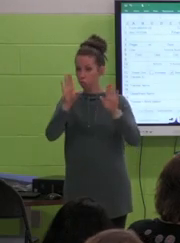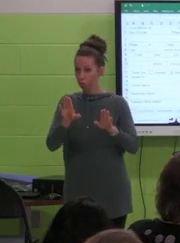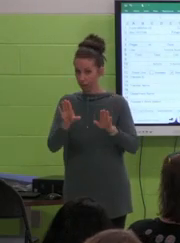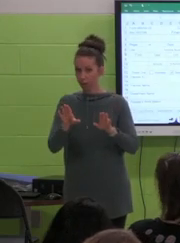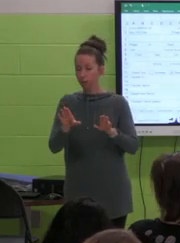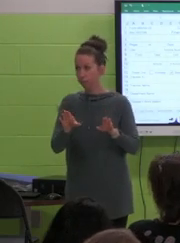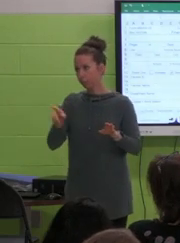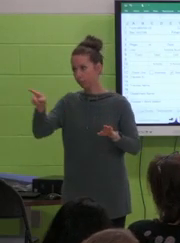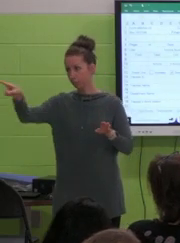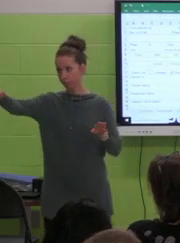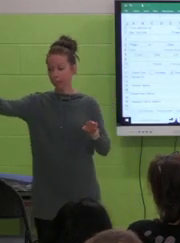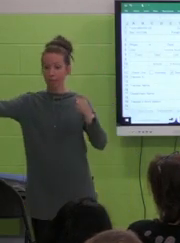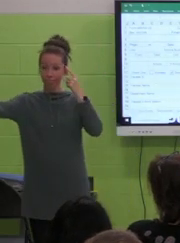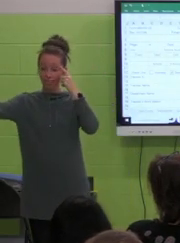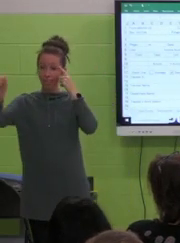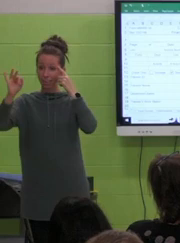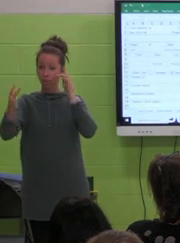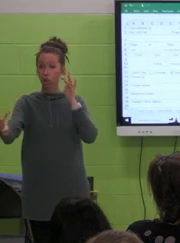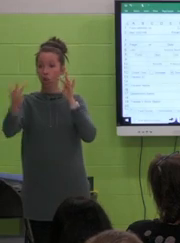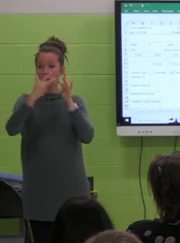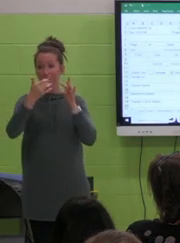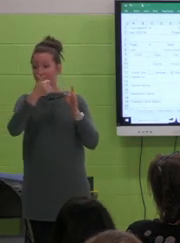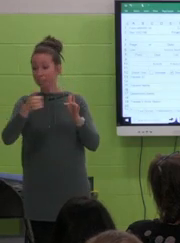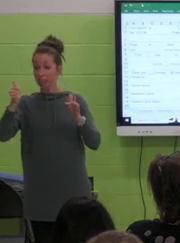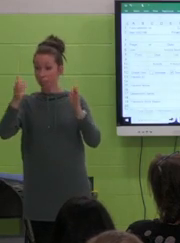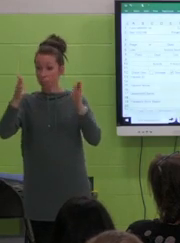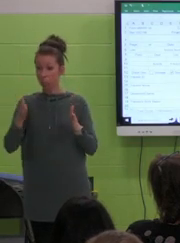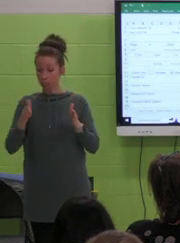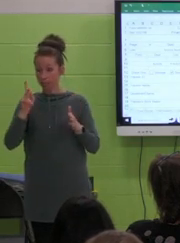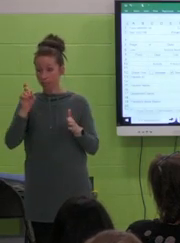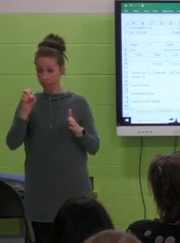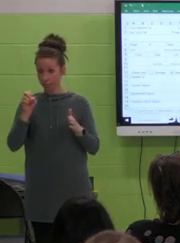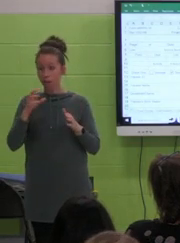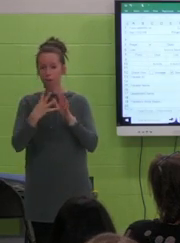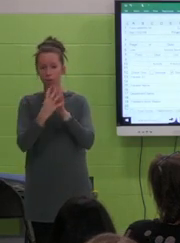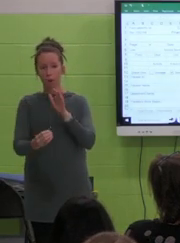think if you're going to reach out to anyone at KDE definitely copy Shannon on the email